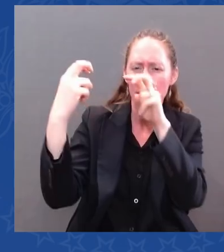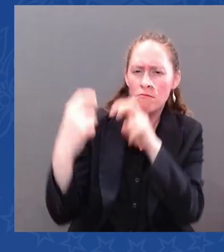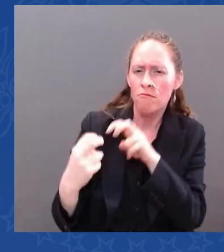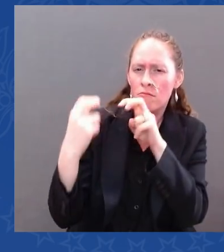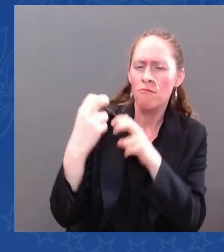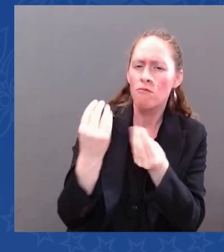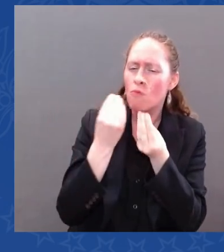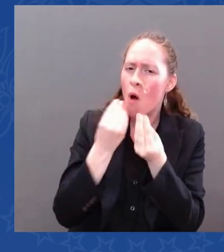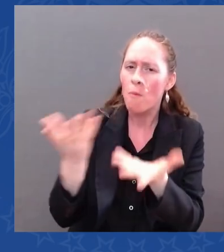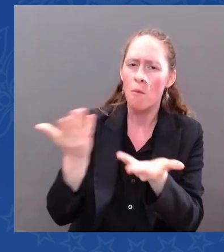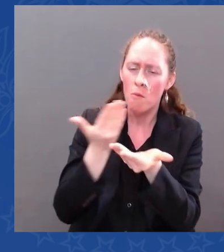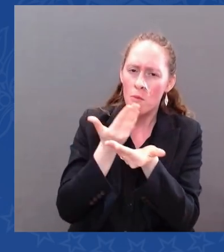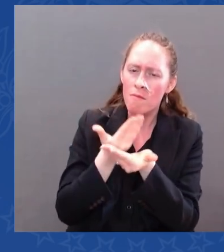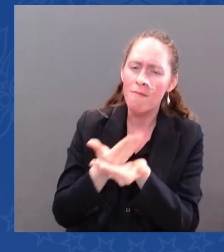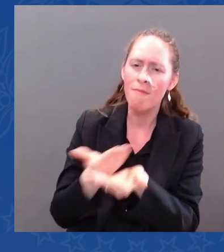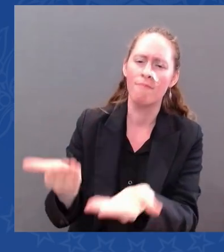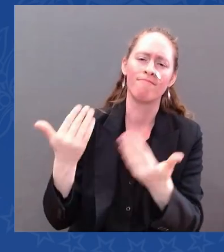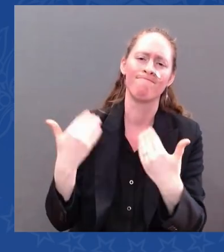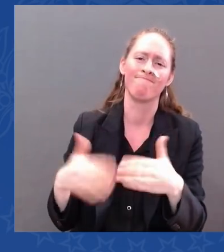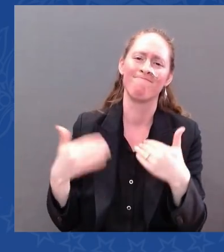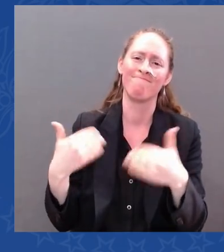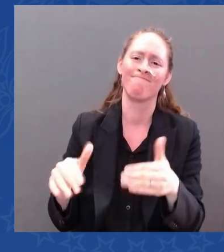Ladies and gentlemen, the President of the United States.